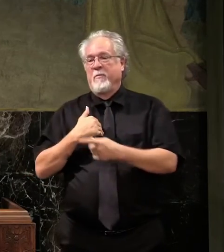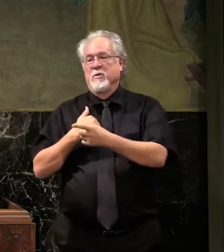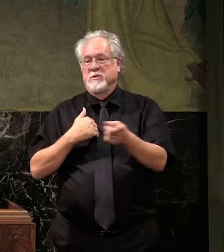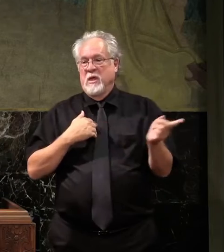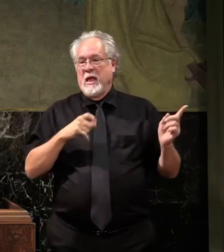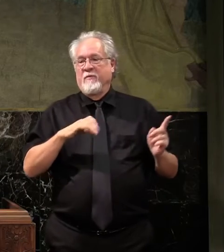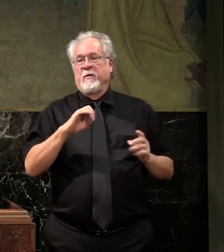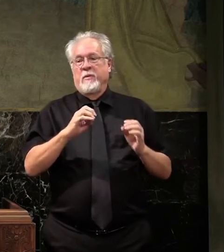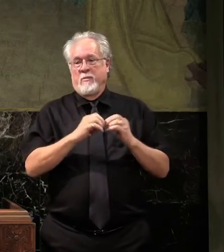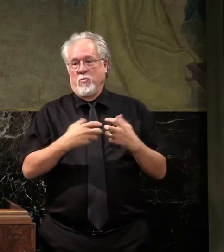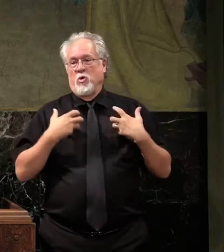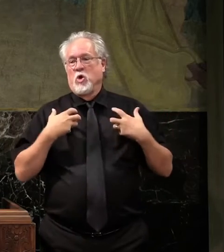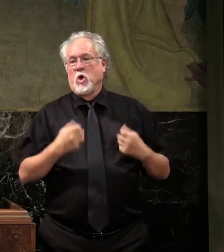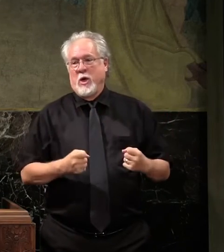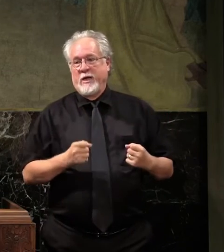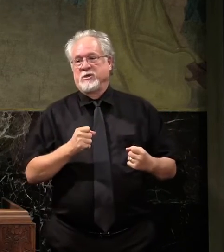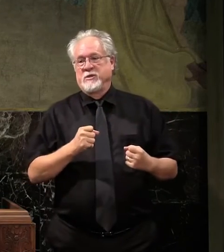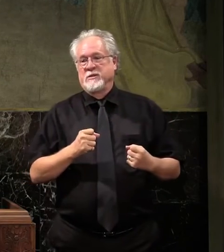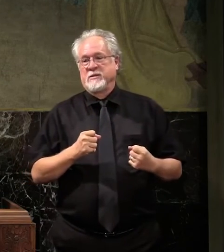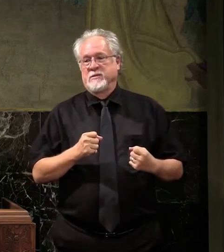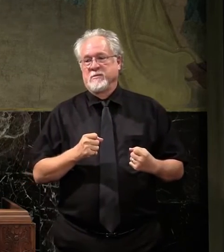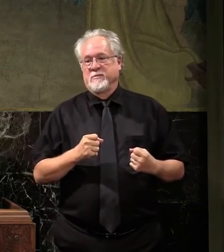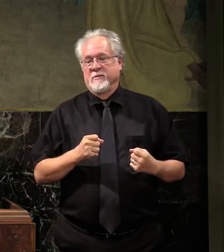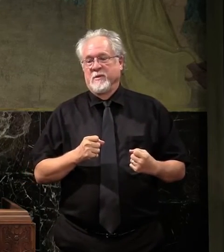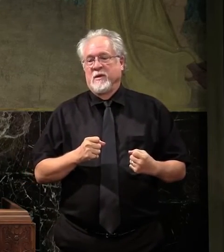more courageous than they were this time but yes I do have hope.